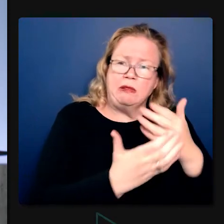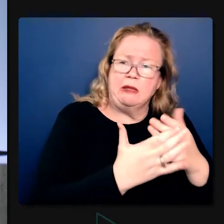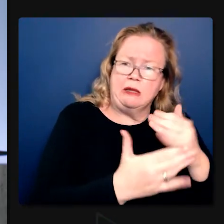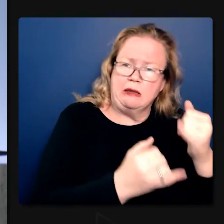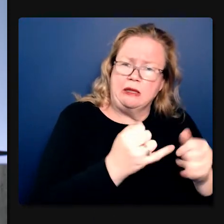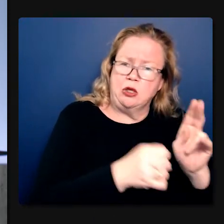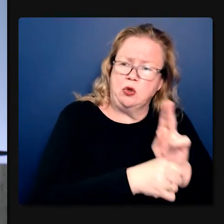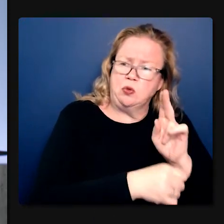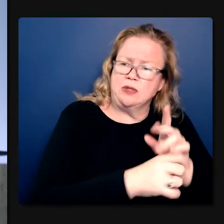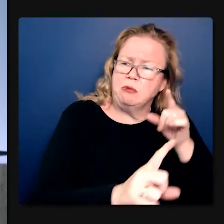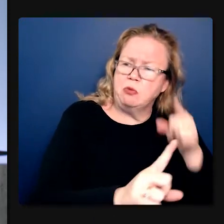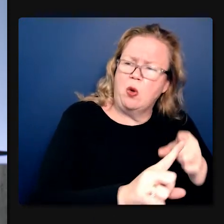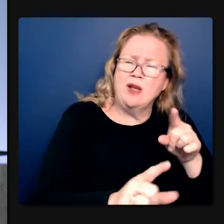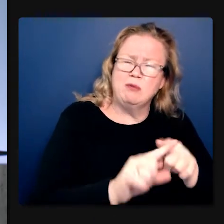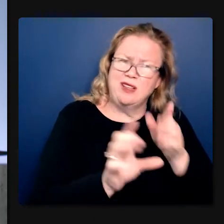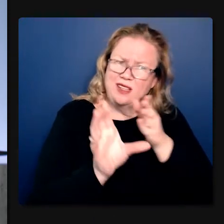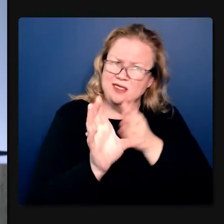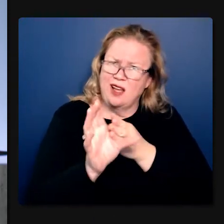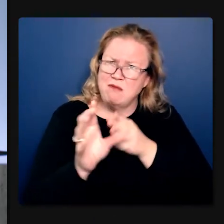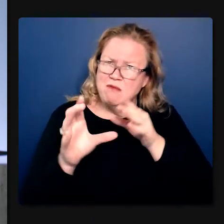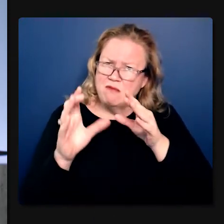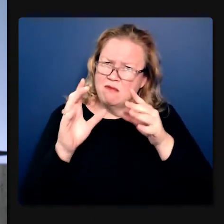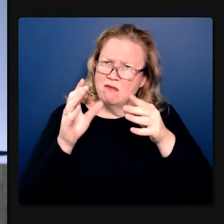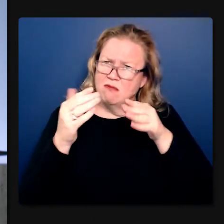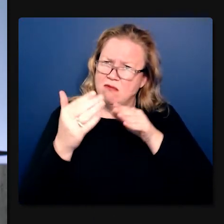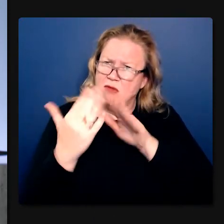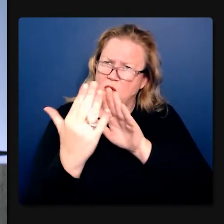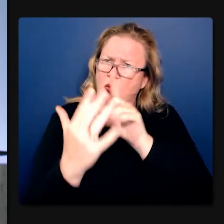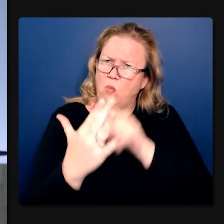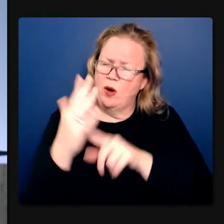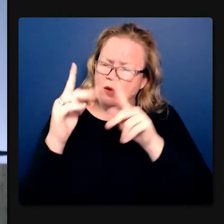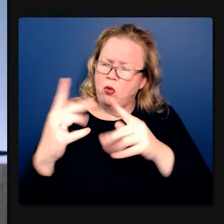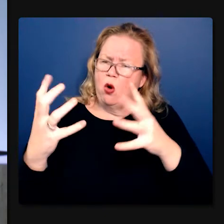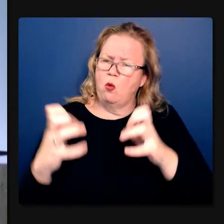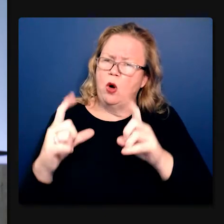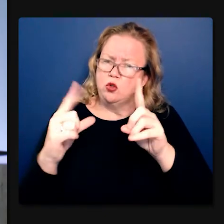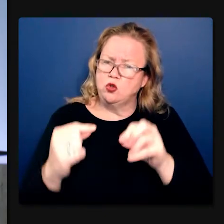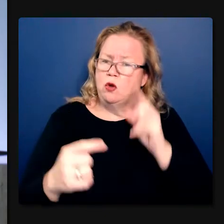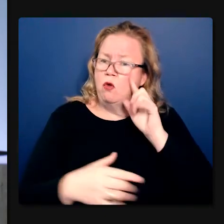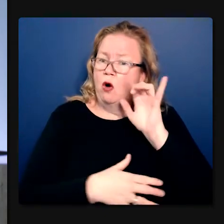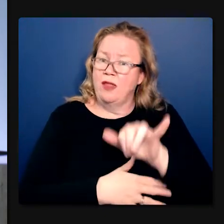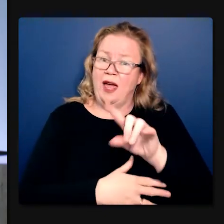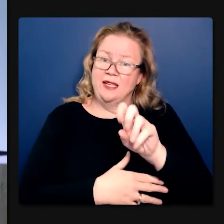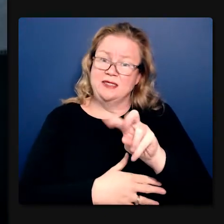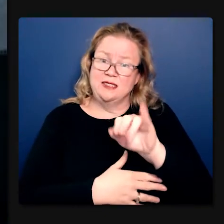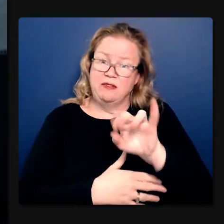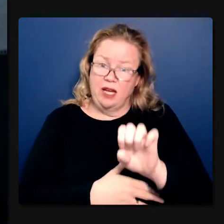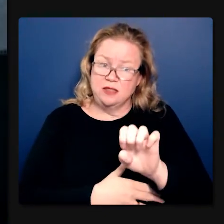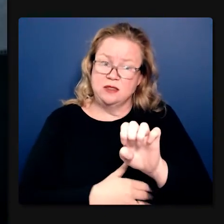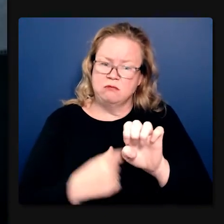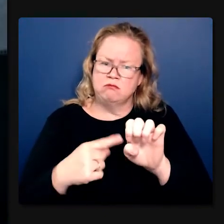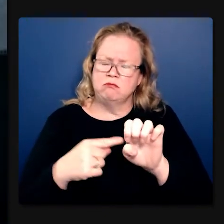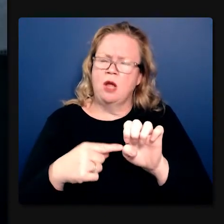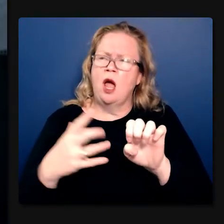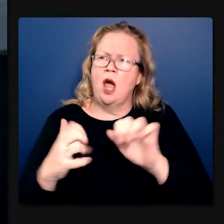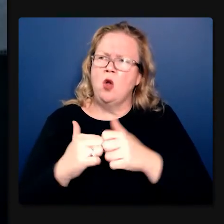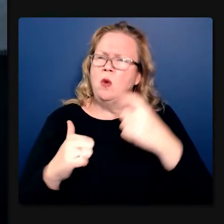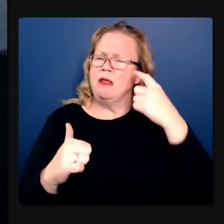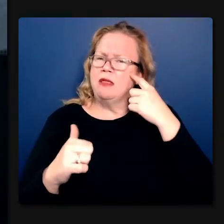but to the psychological modality of what a player wants to do on a given device. And how do we think about cycles